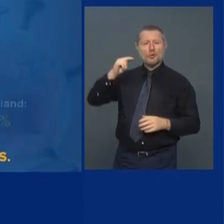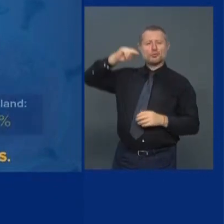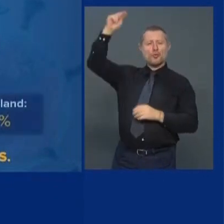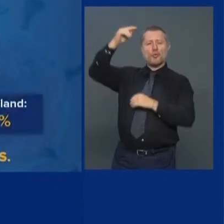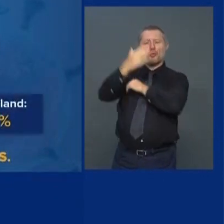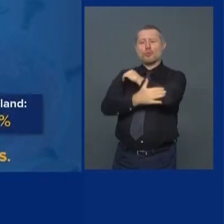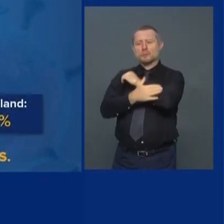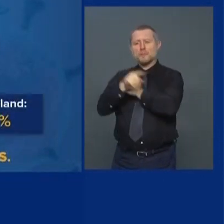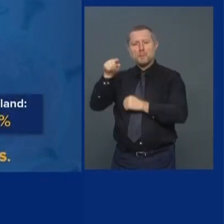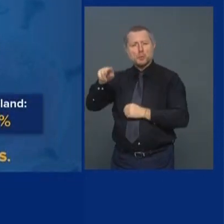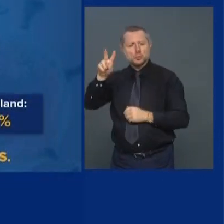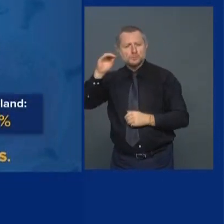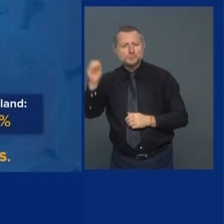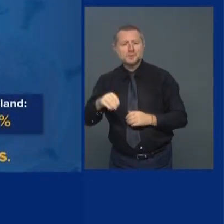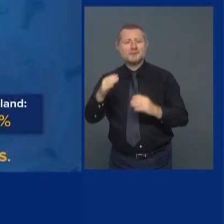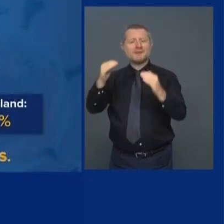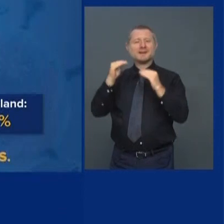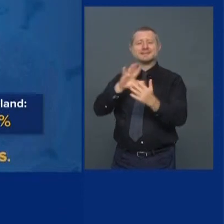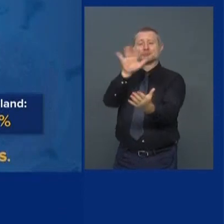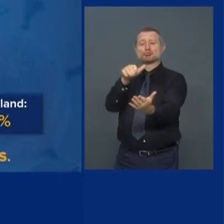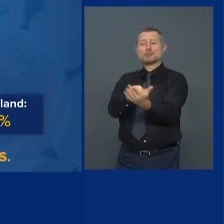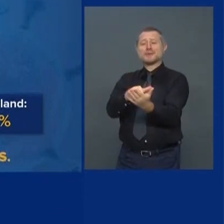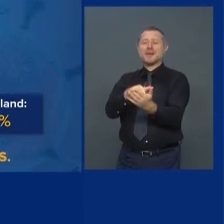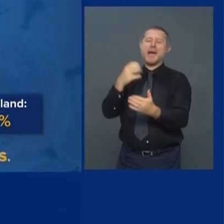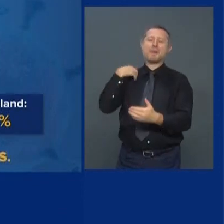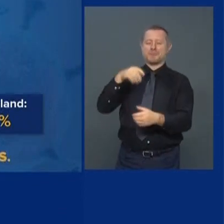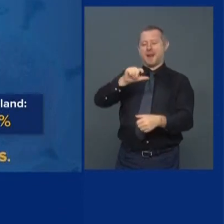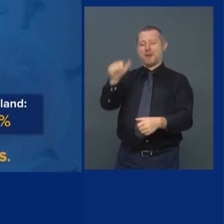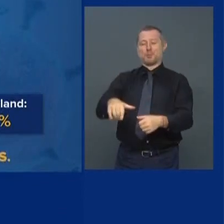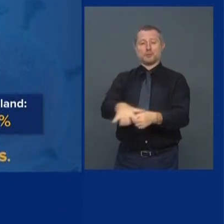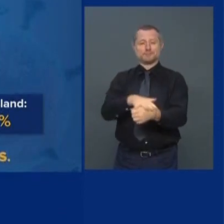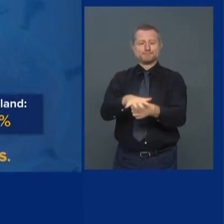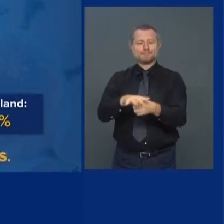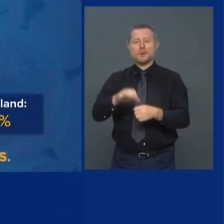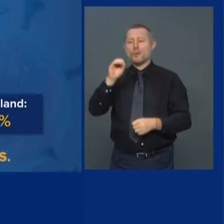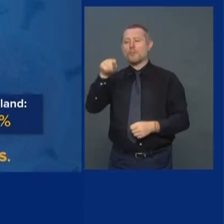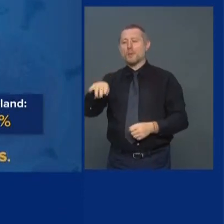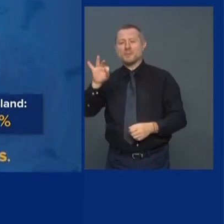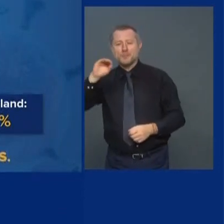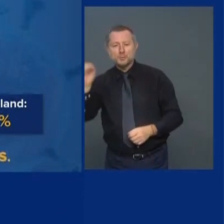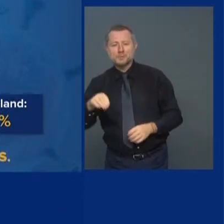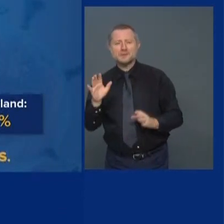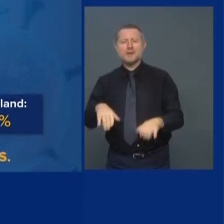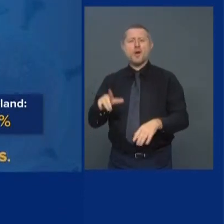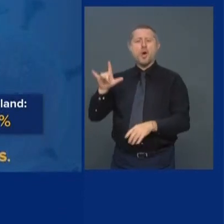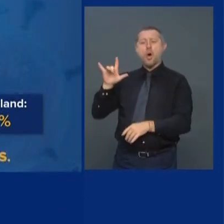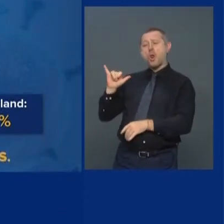NORTH COUNTRY, 0.2%.